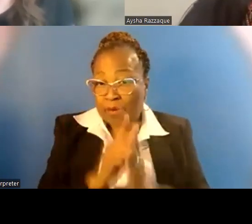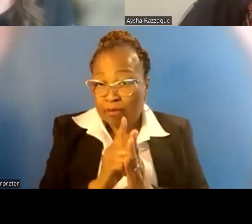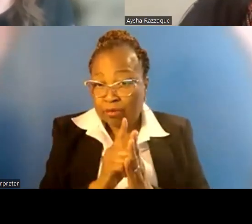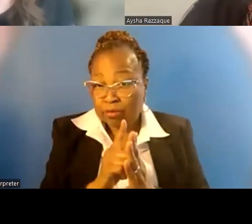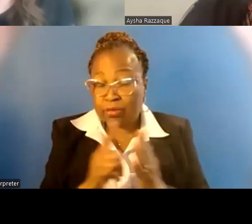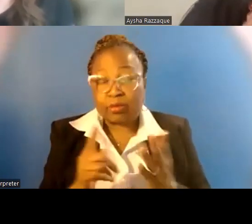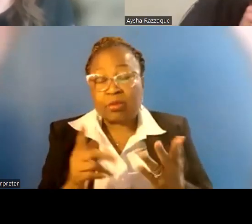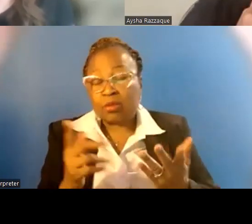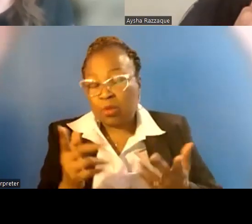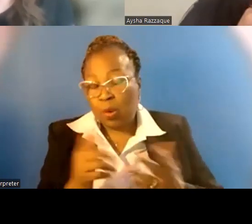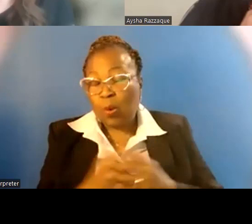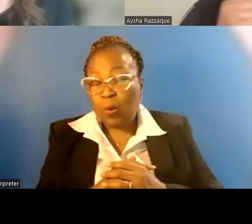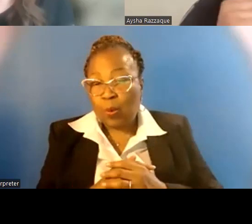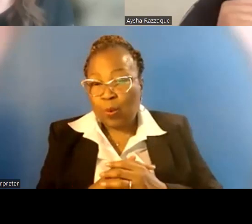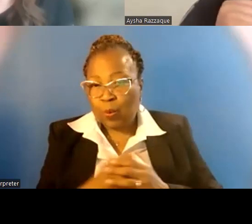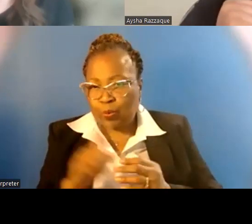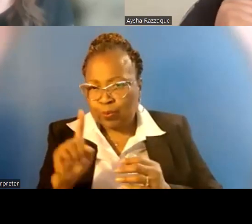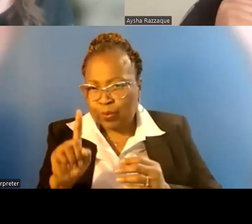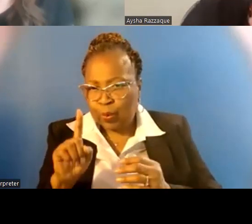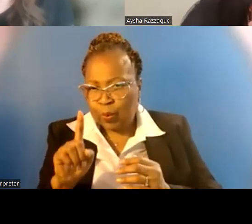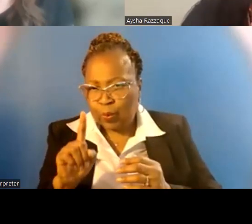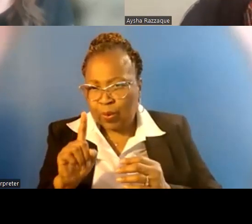One second, let me gather my train of thoughts.